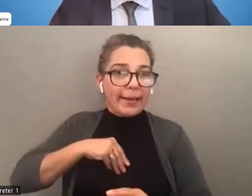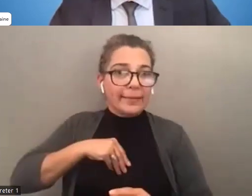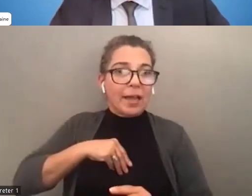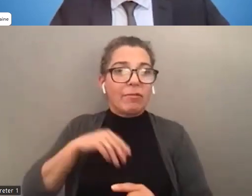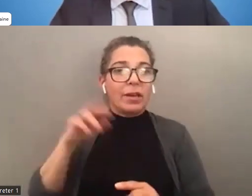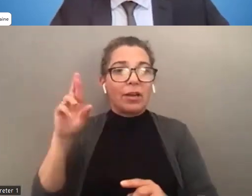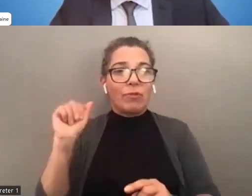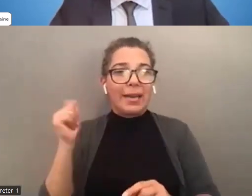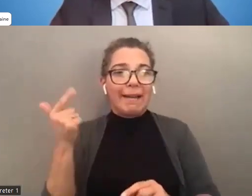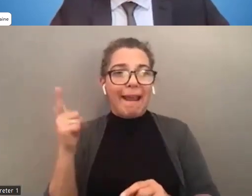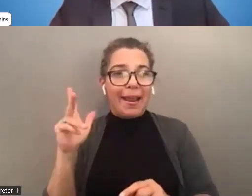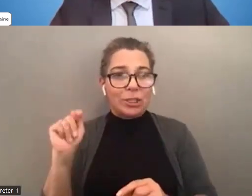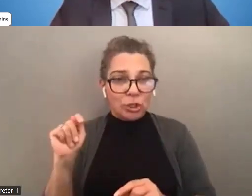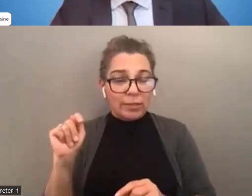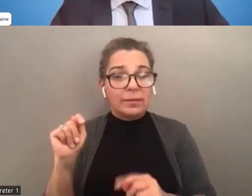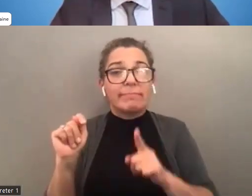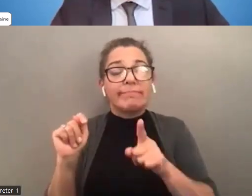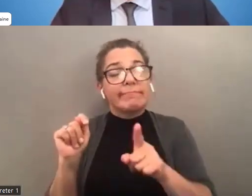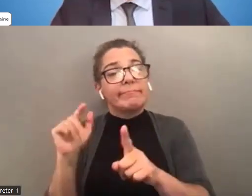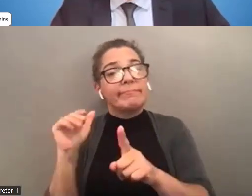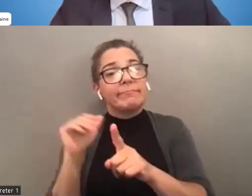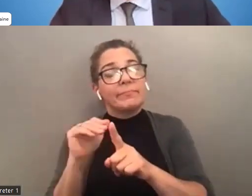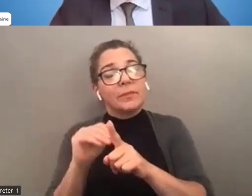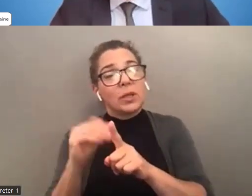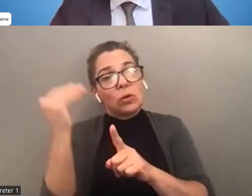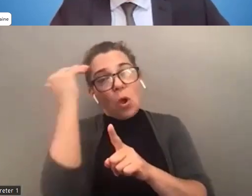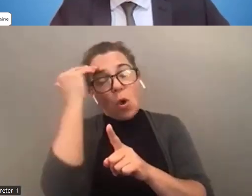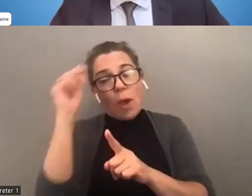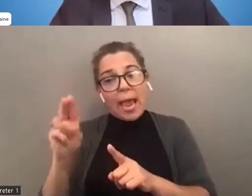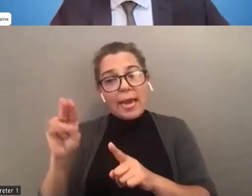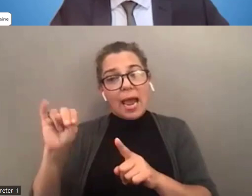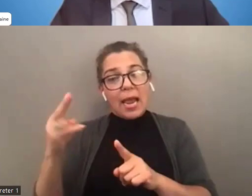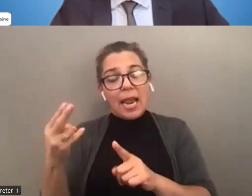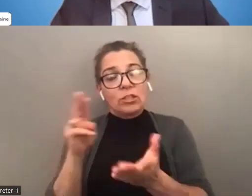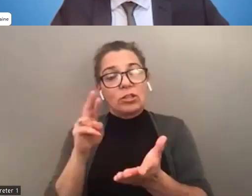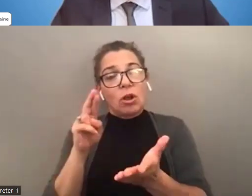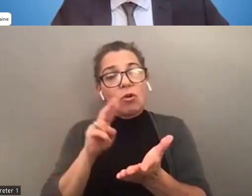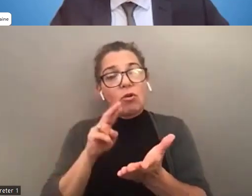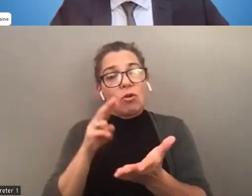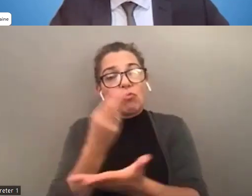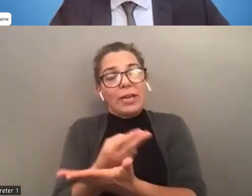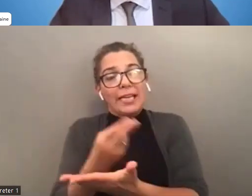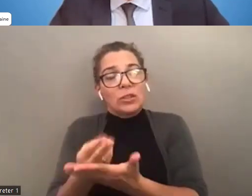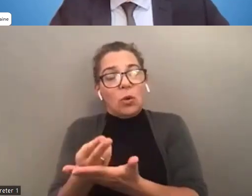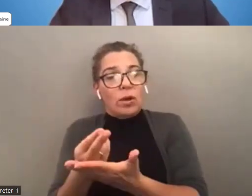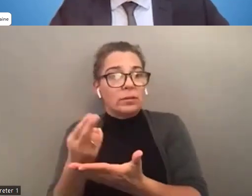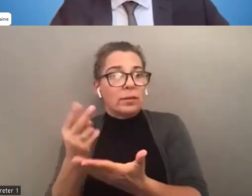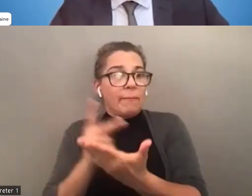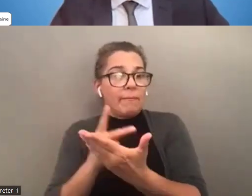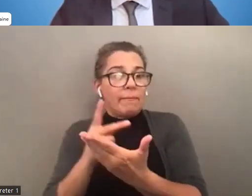I do want to also make you aware of the NIH research resource policy and the NIH model organism policy,